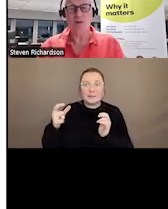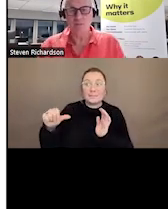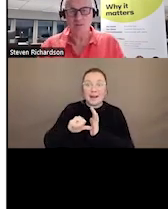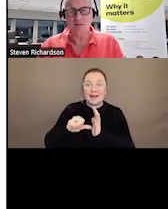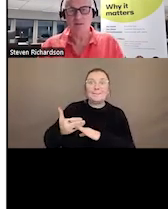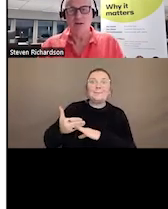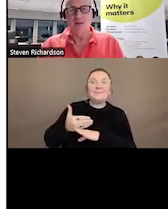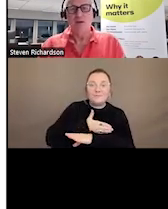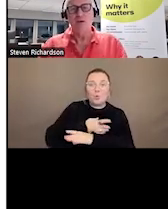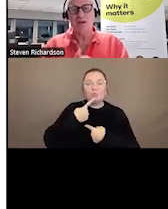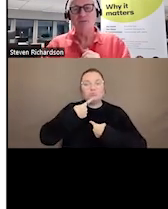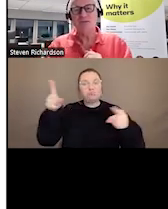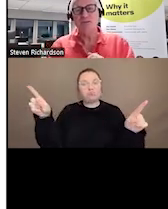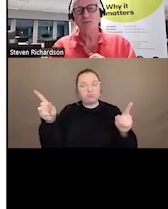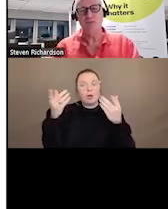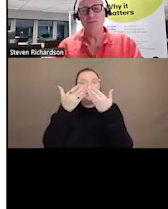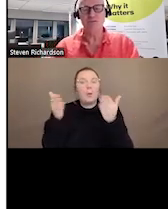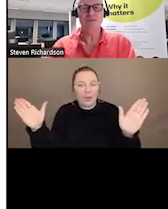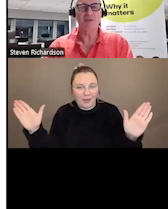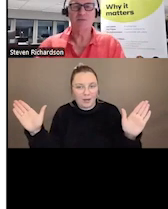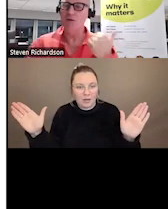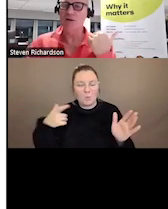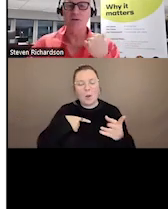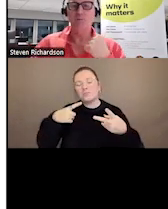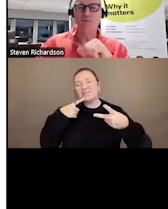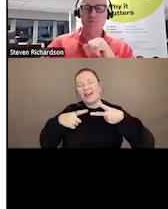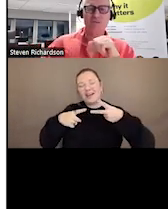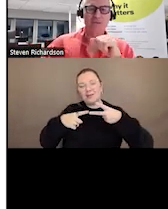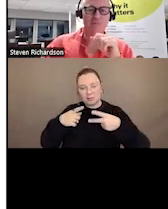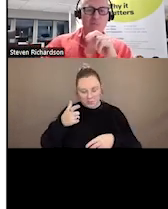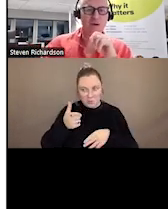publicly. We encourage this because, as I said, not only does it help you sleep